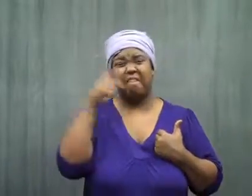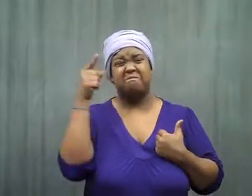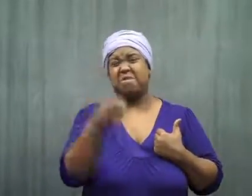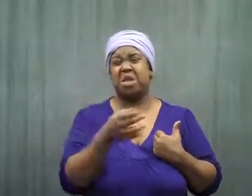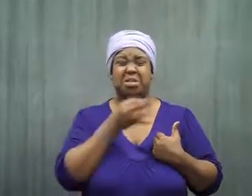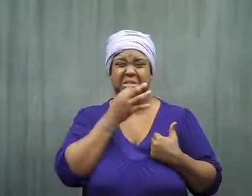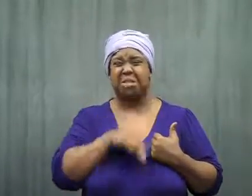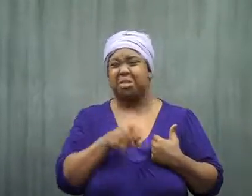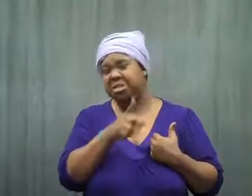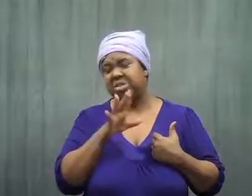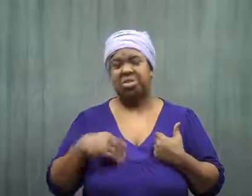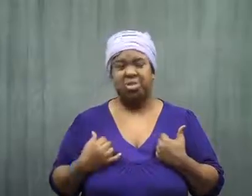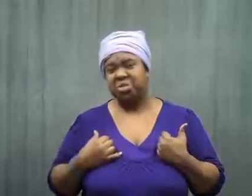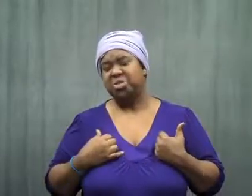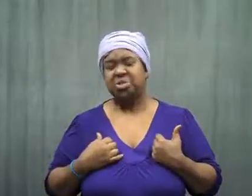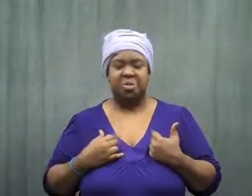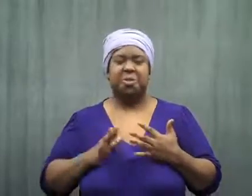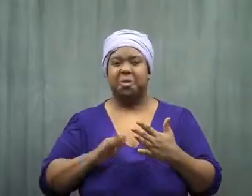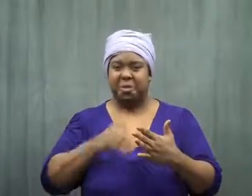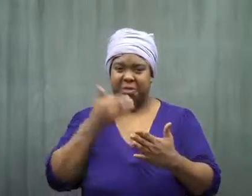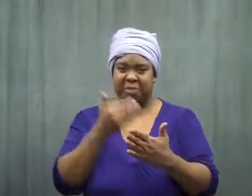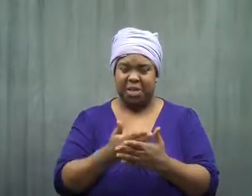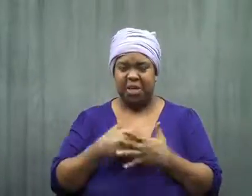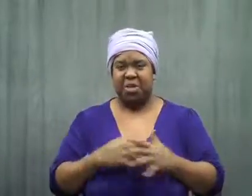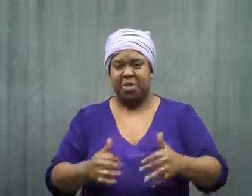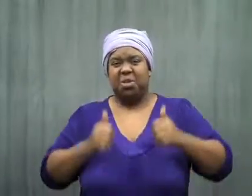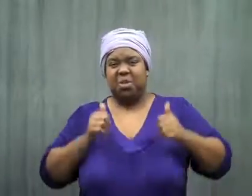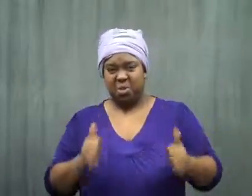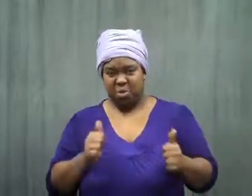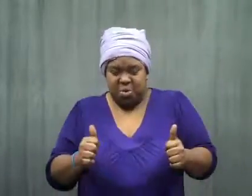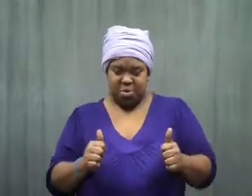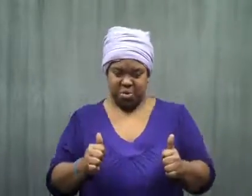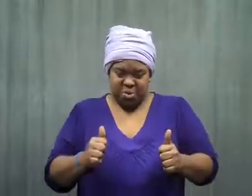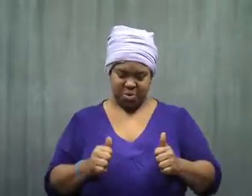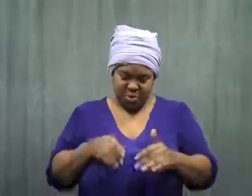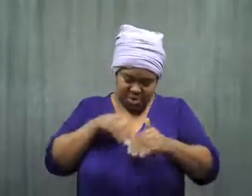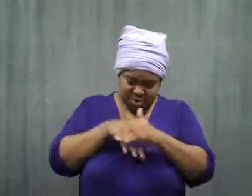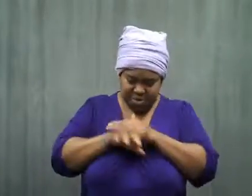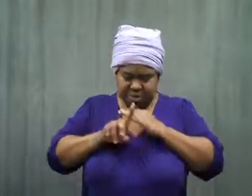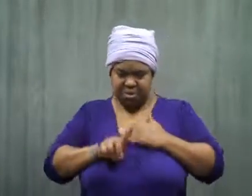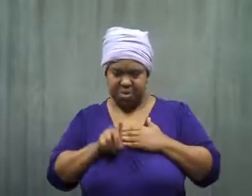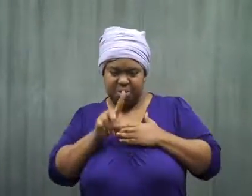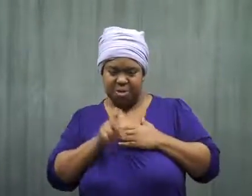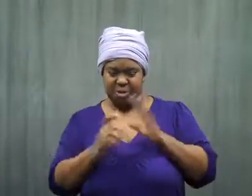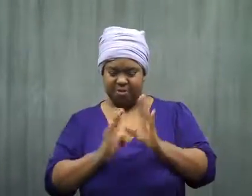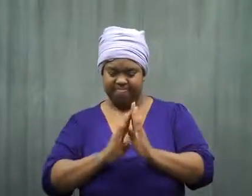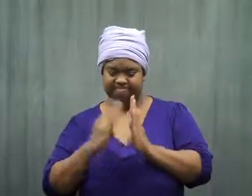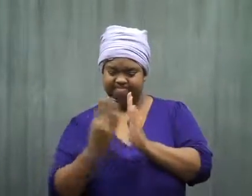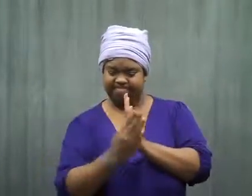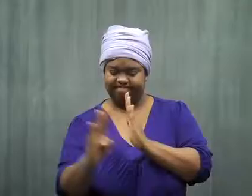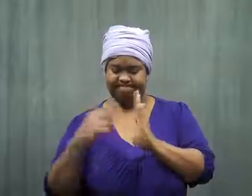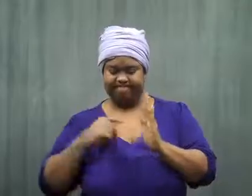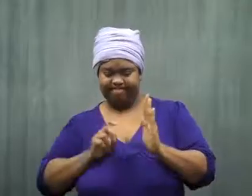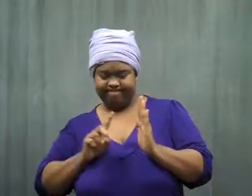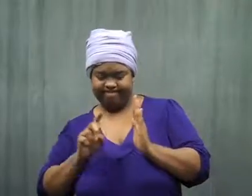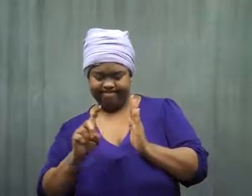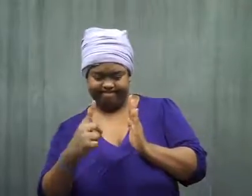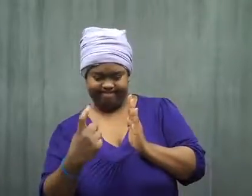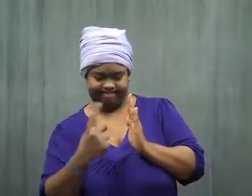It wasn't far. I arrived and went in.